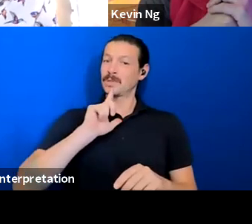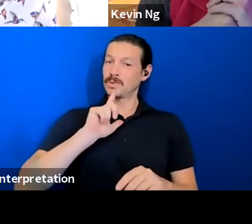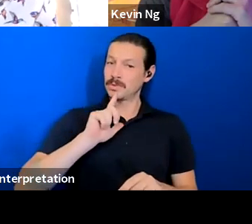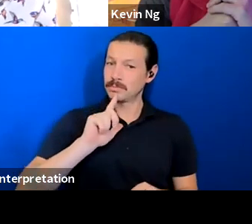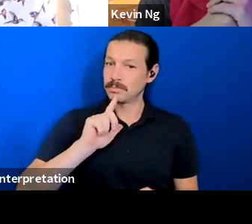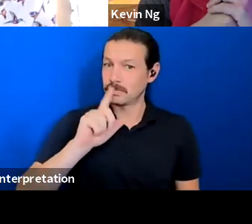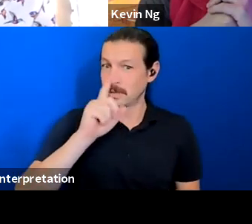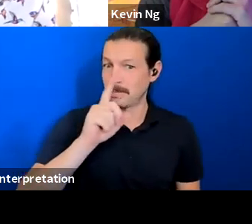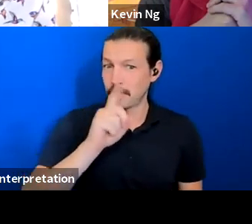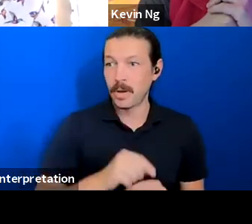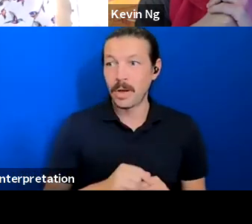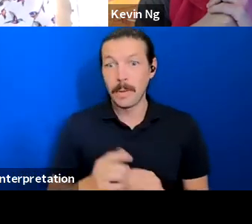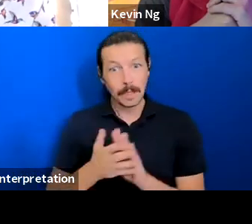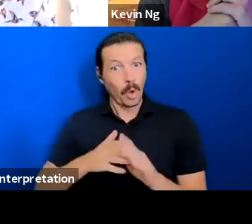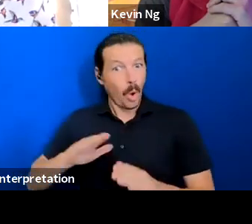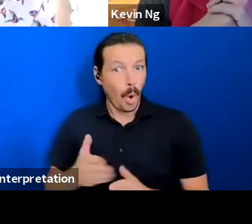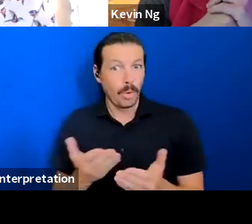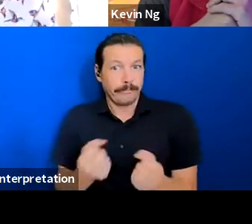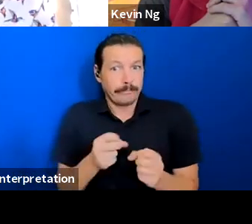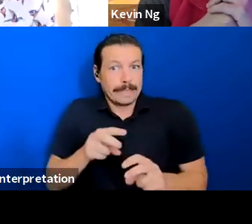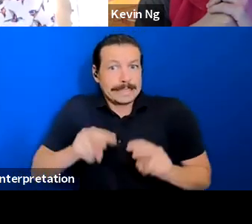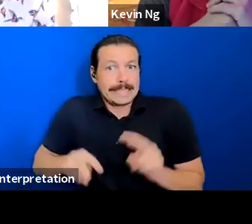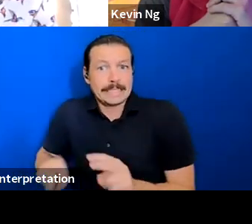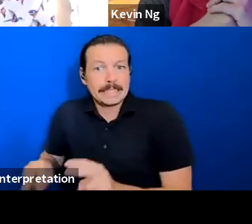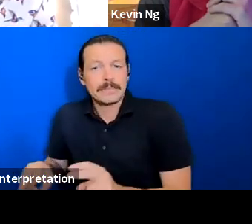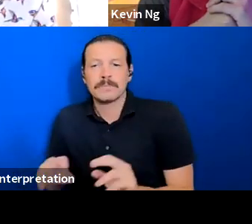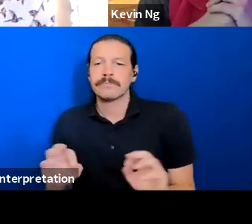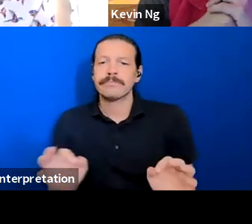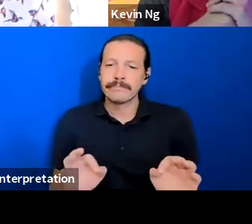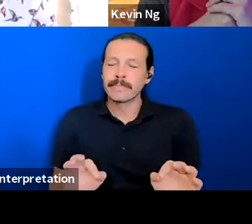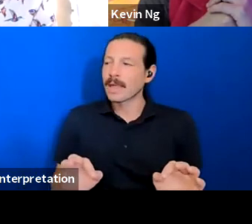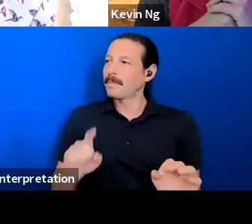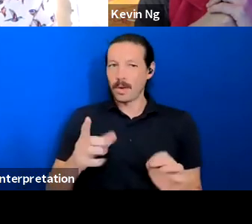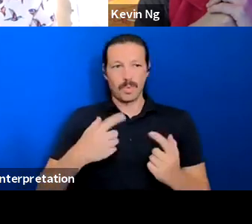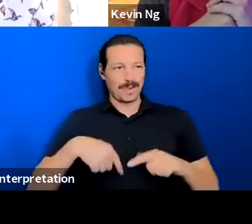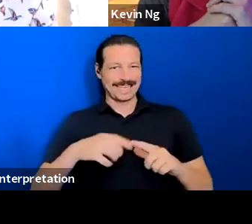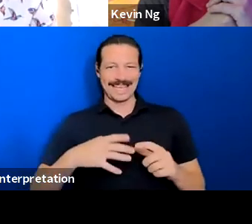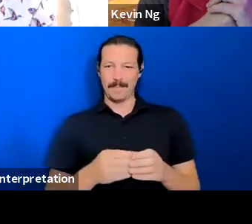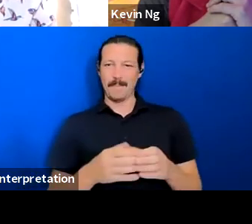but you do need a lot in there in order to ensure capacity for particular areas a practise,